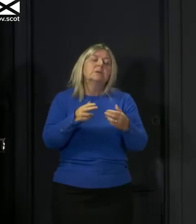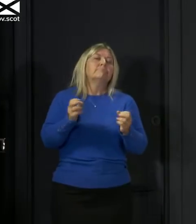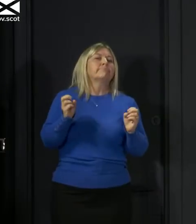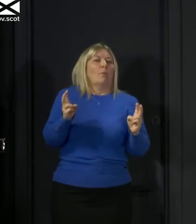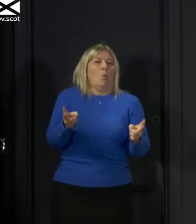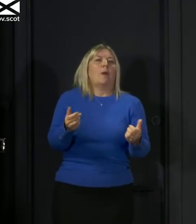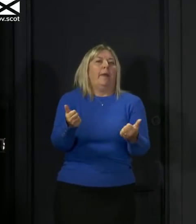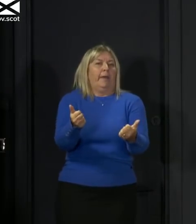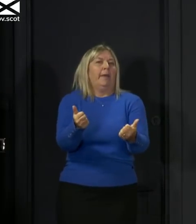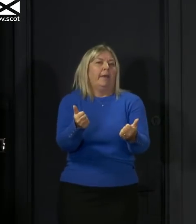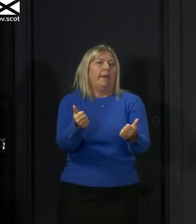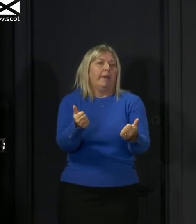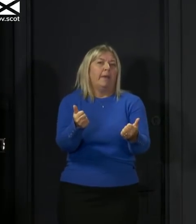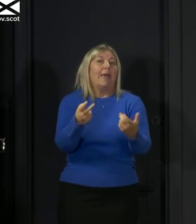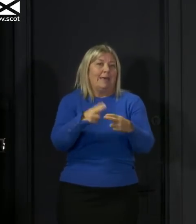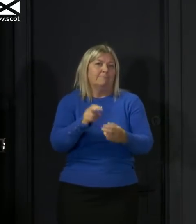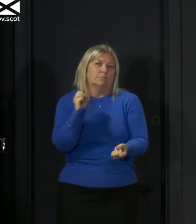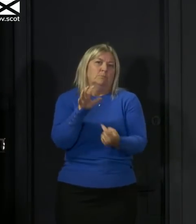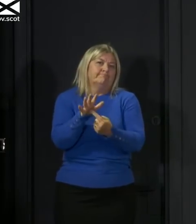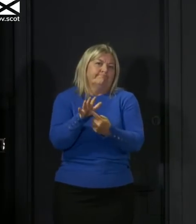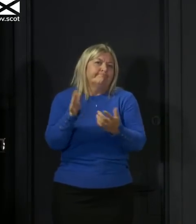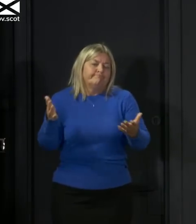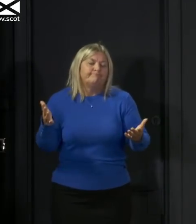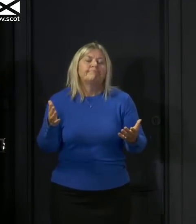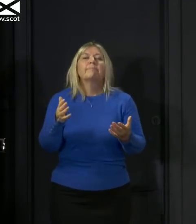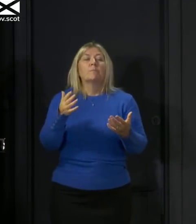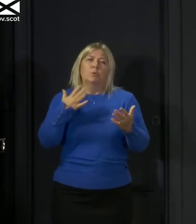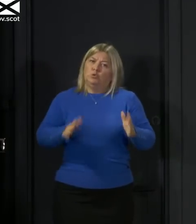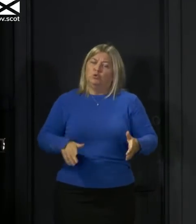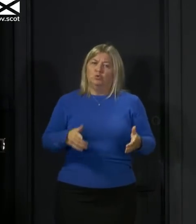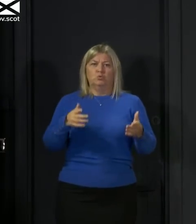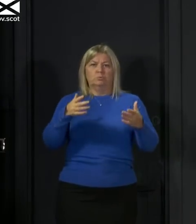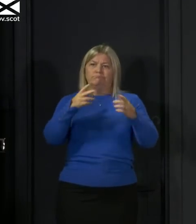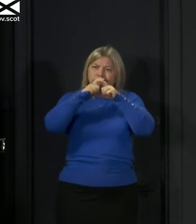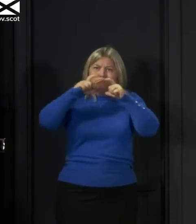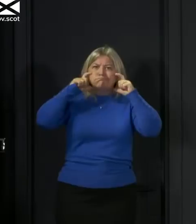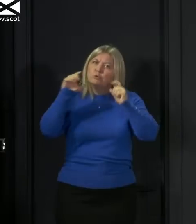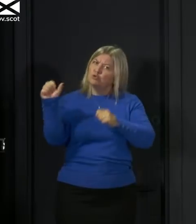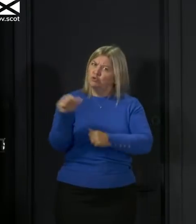example, and wear a face covering. Work from home if you can.